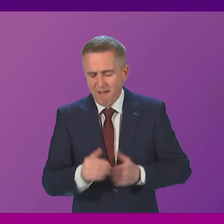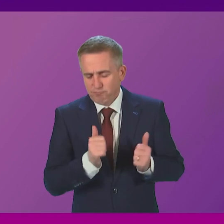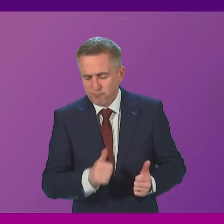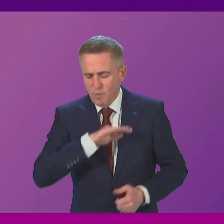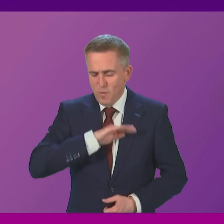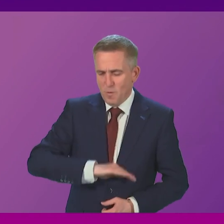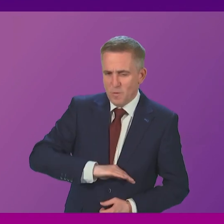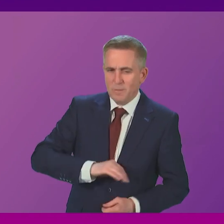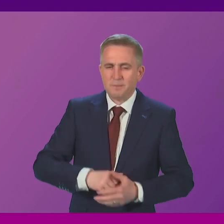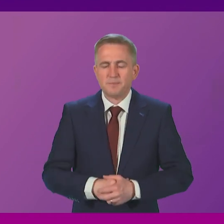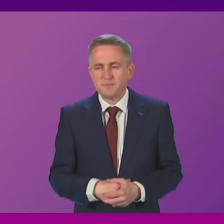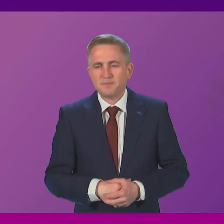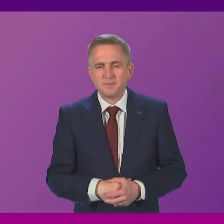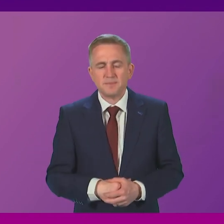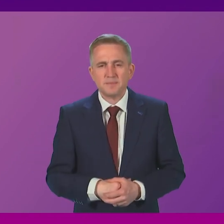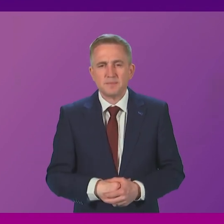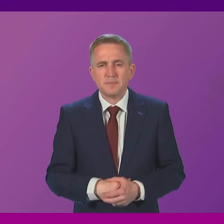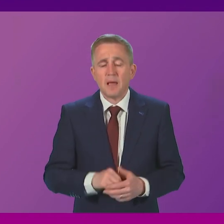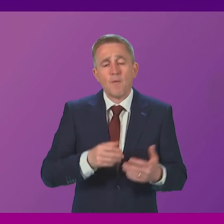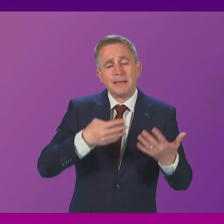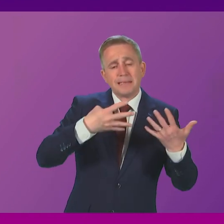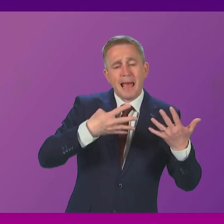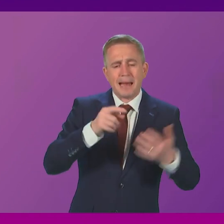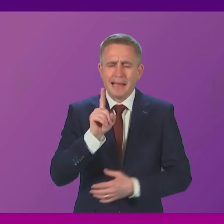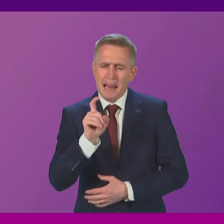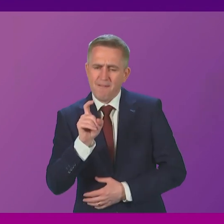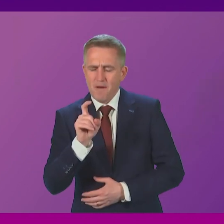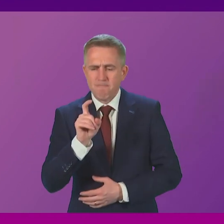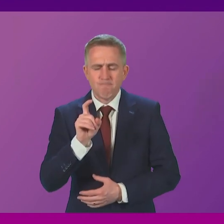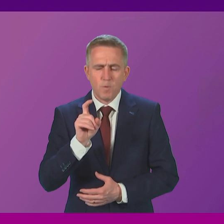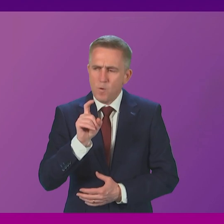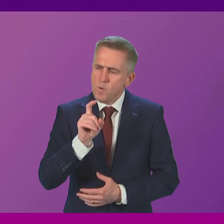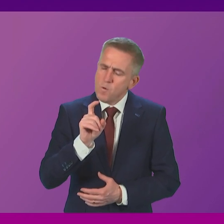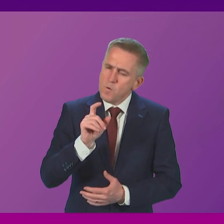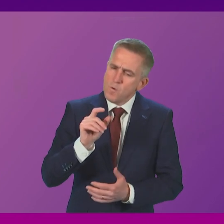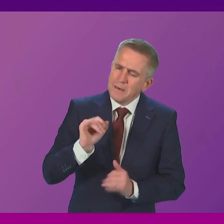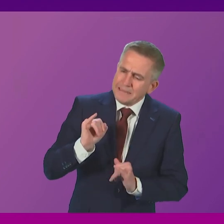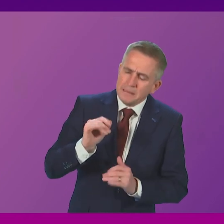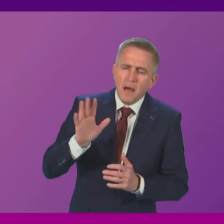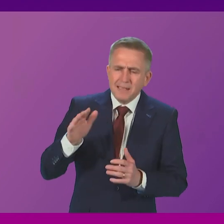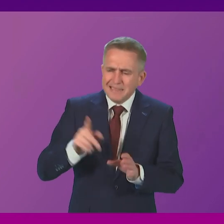The years after 9/11 were not easy for Muslims growing up in Scotland or, indeed, elsewhere across the UK.